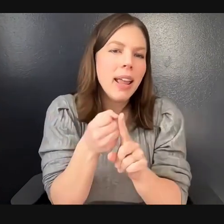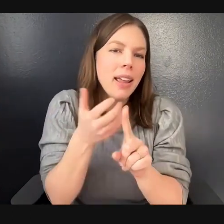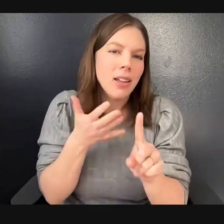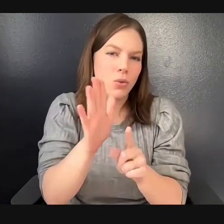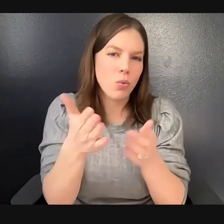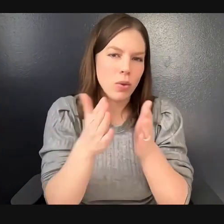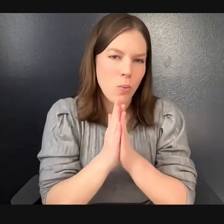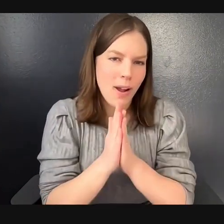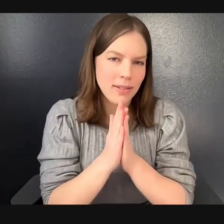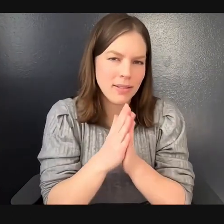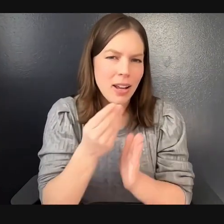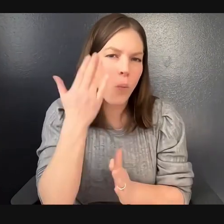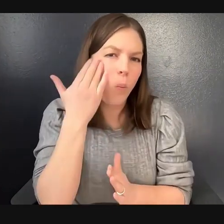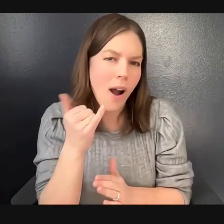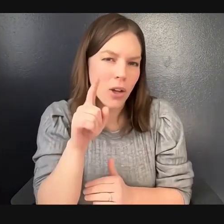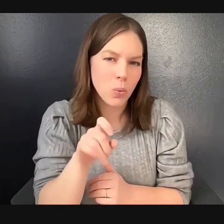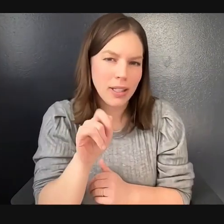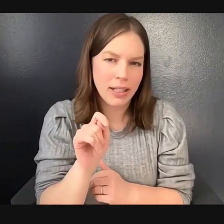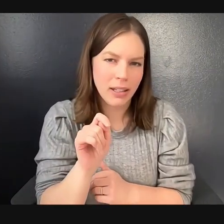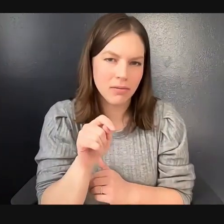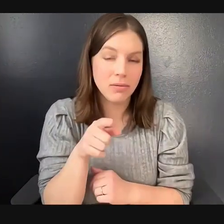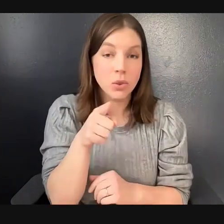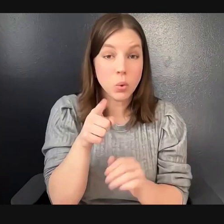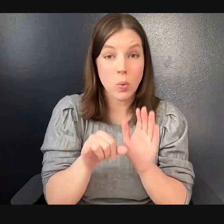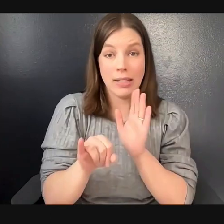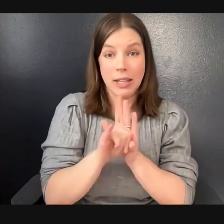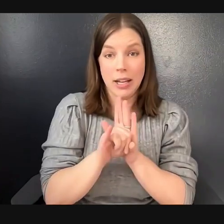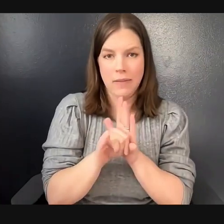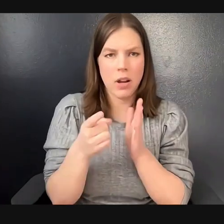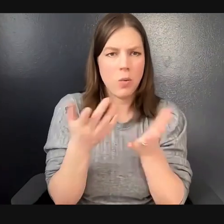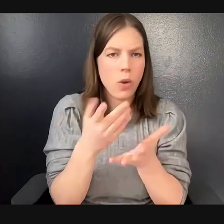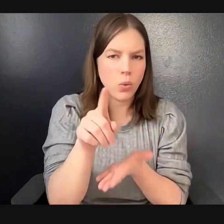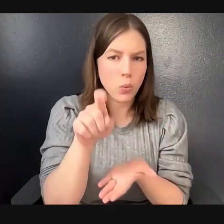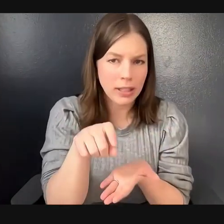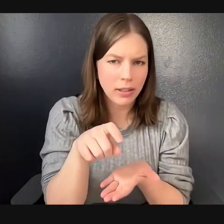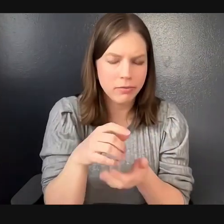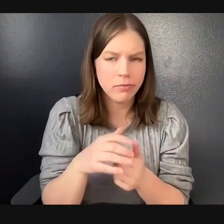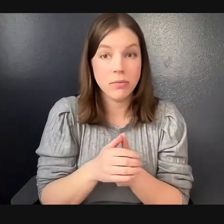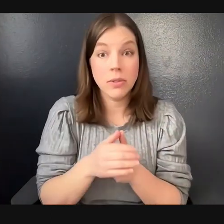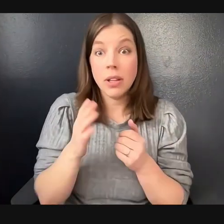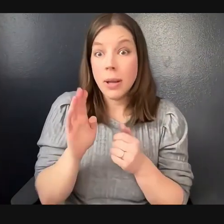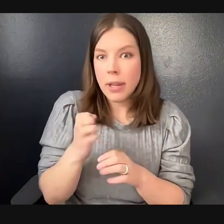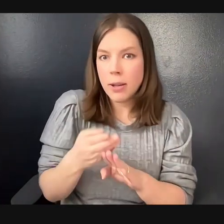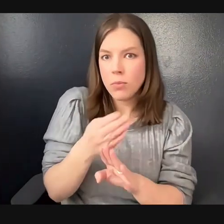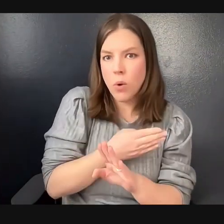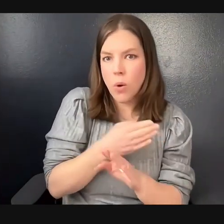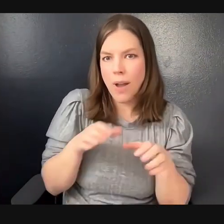In that first box, explain your request, and why it is you need it. Identify what accommodation it is you need.